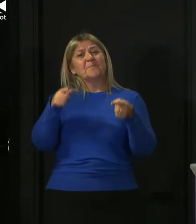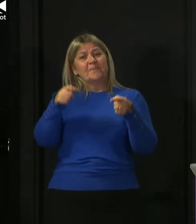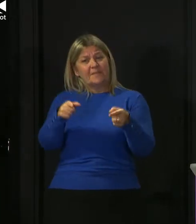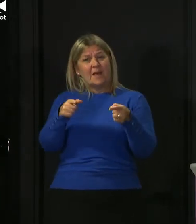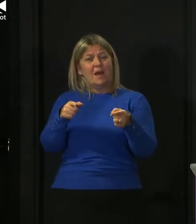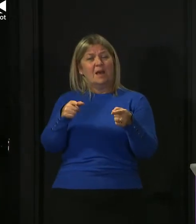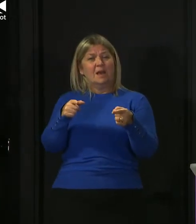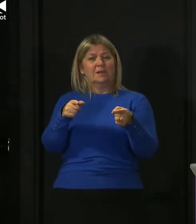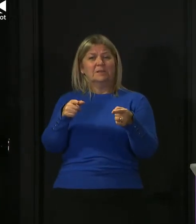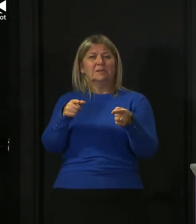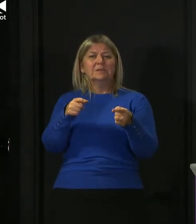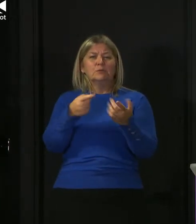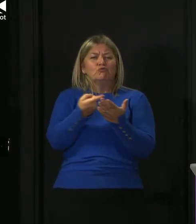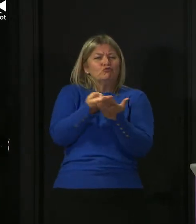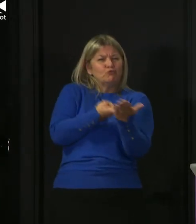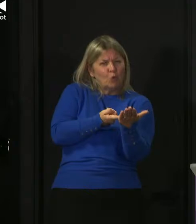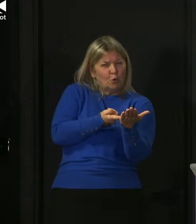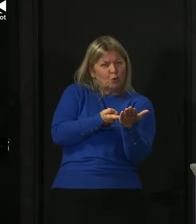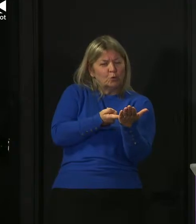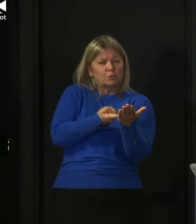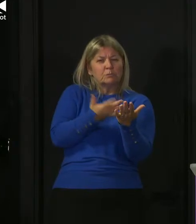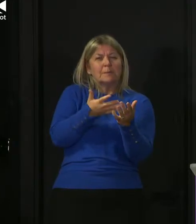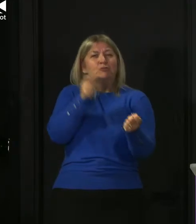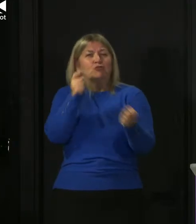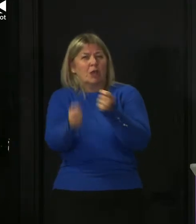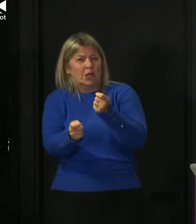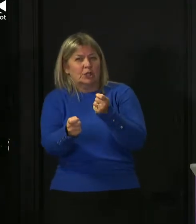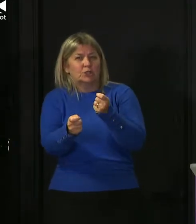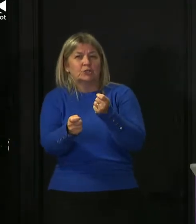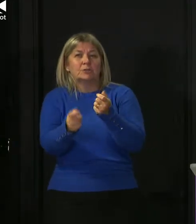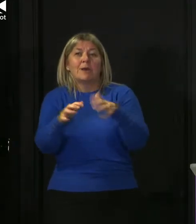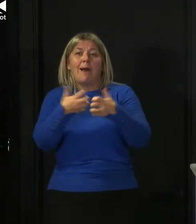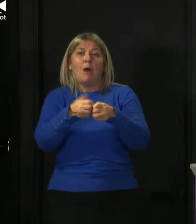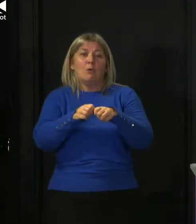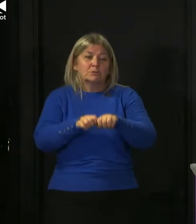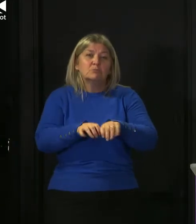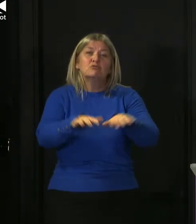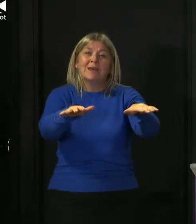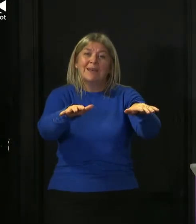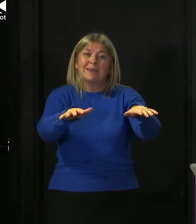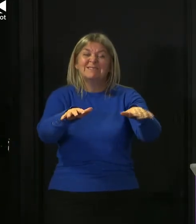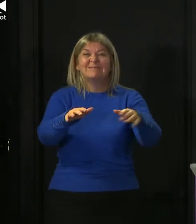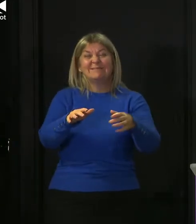of them are making may change. But it's still household interaction, although we should see